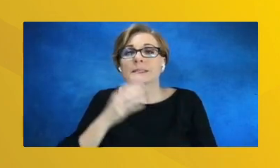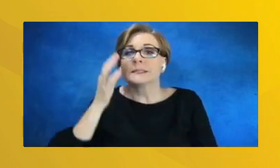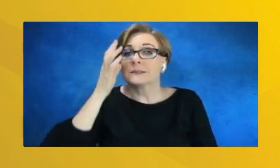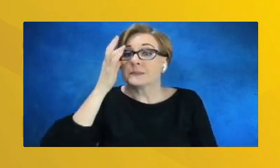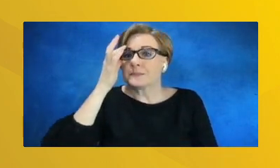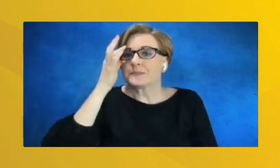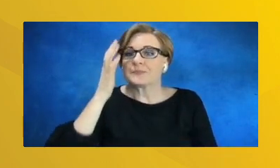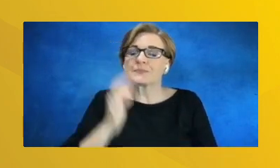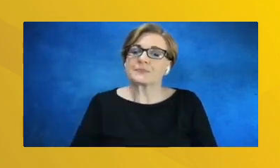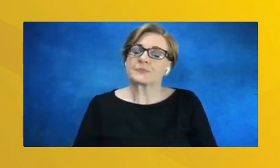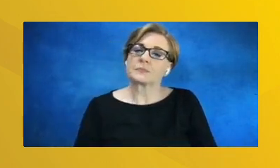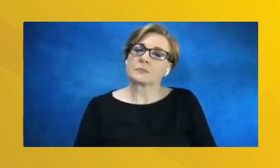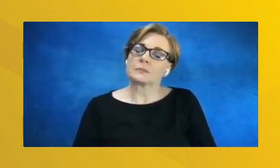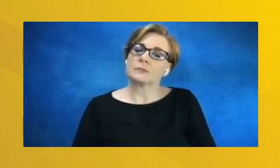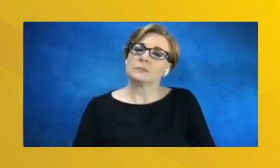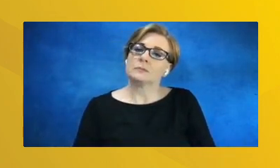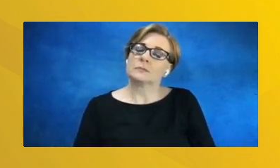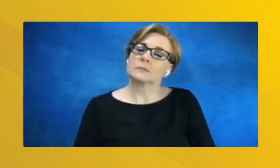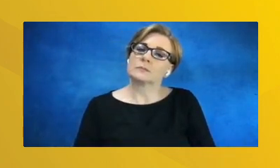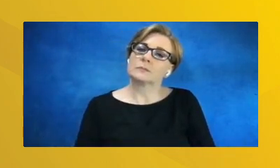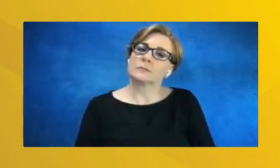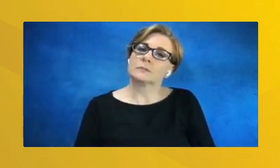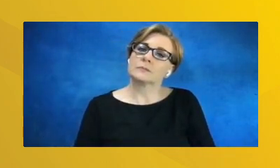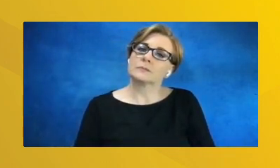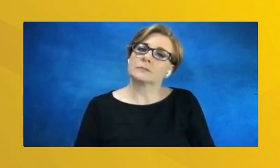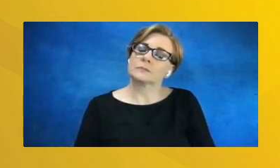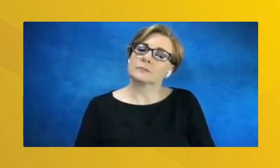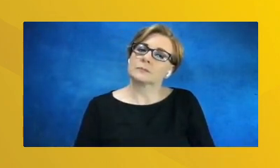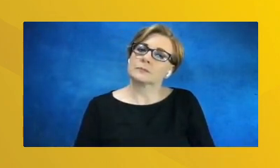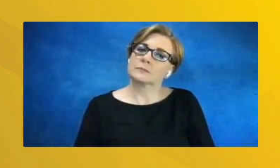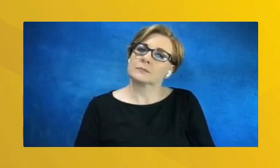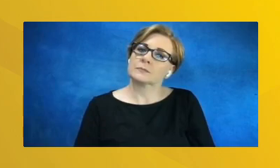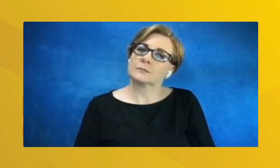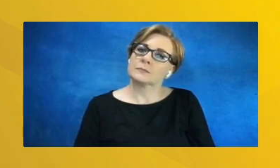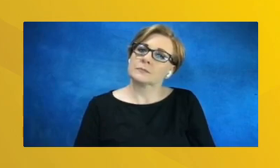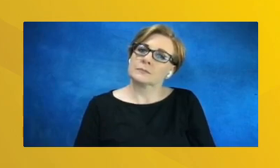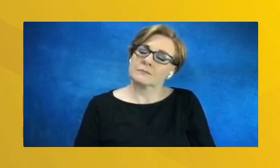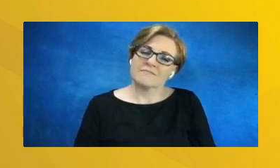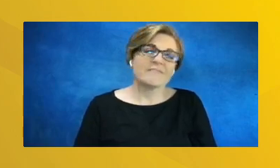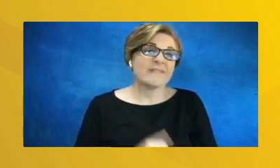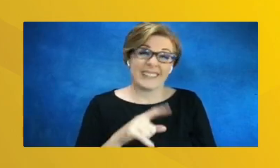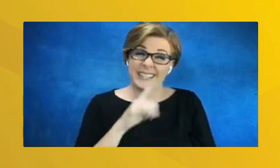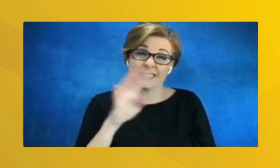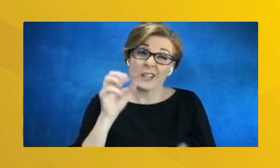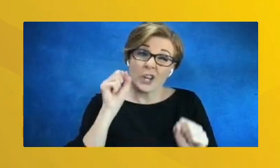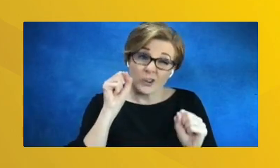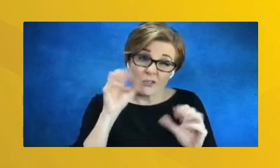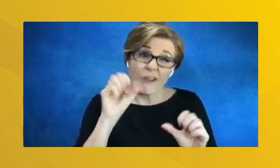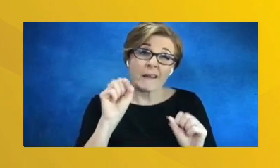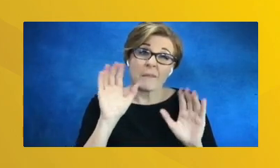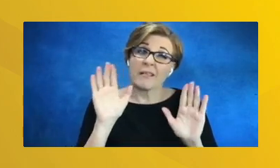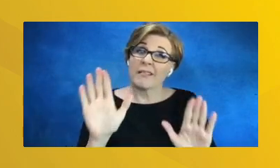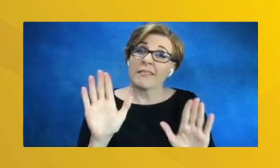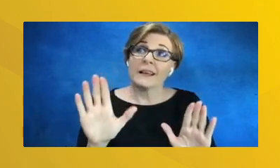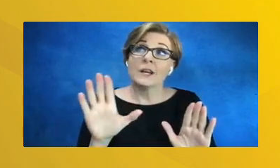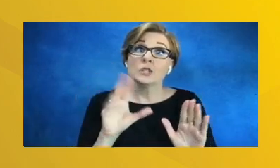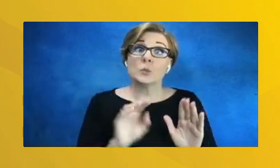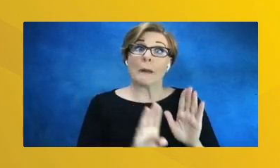So this has been incredible to not only build the Smithsonian treasure hunt, but to create